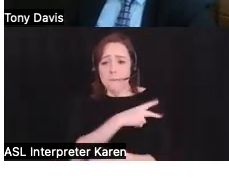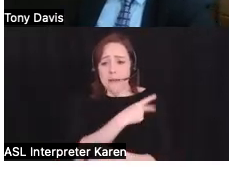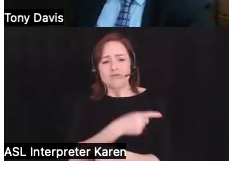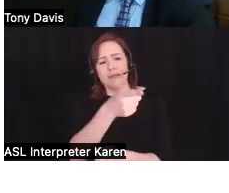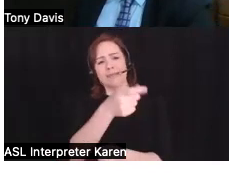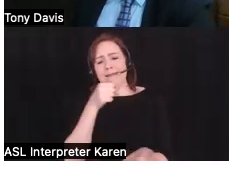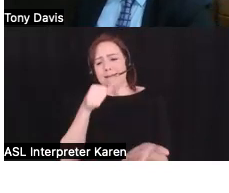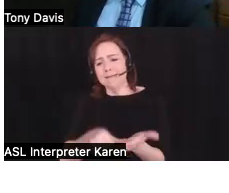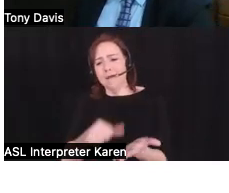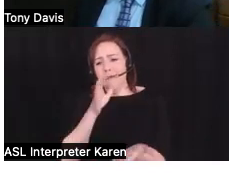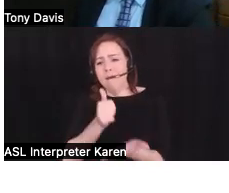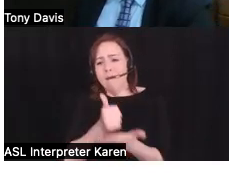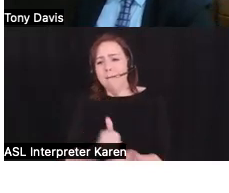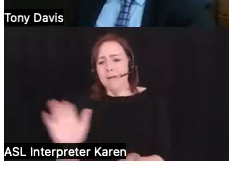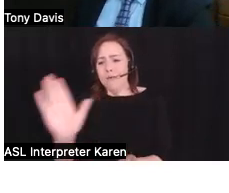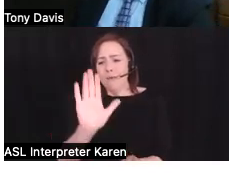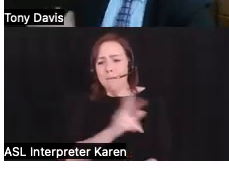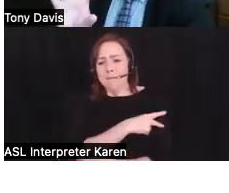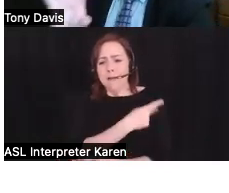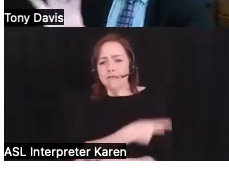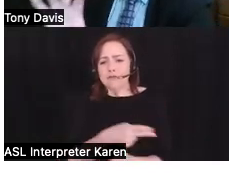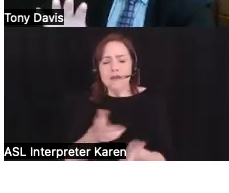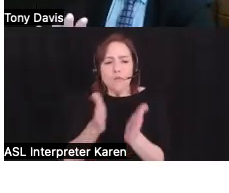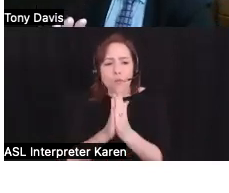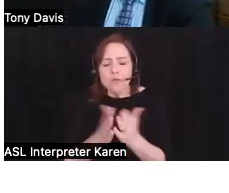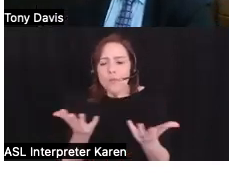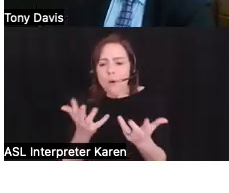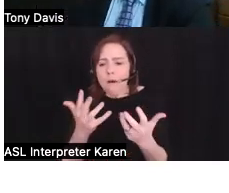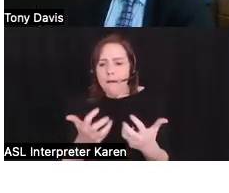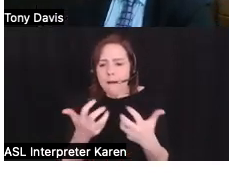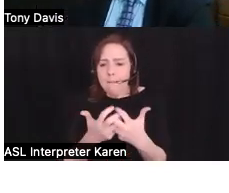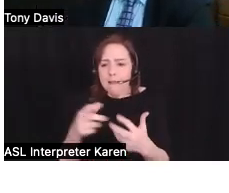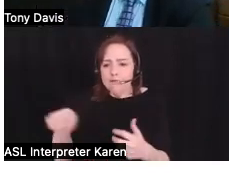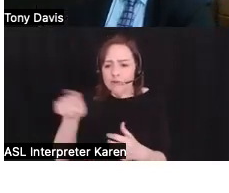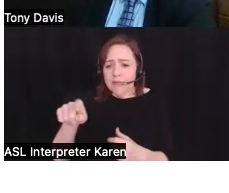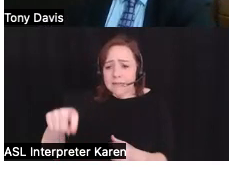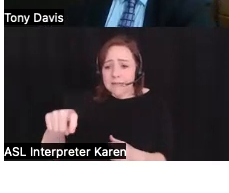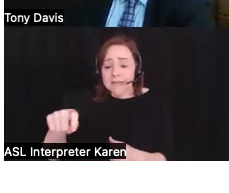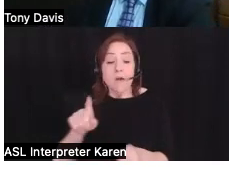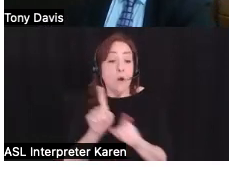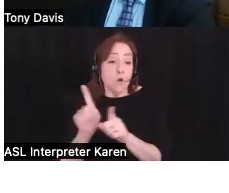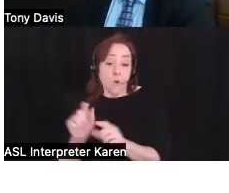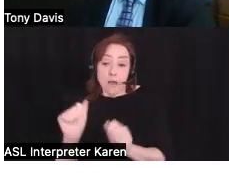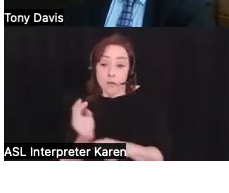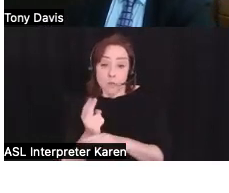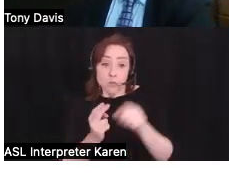type of accommodation that they need. you could also use this letter as a model for the different